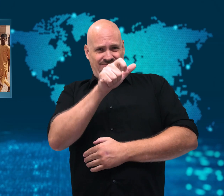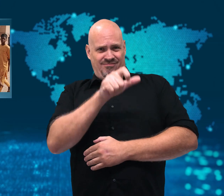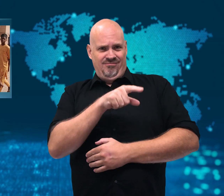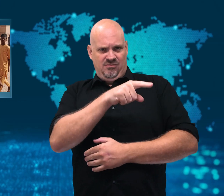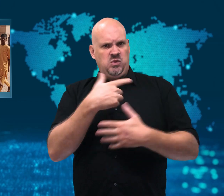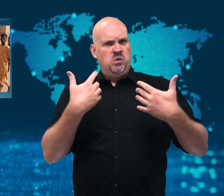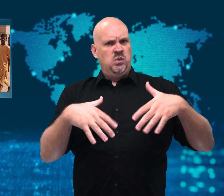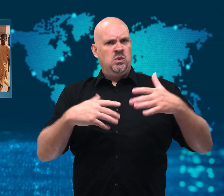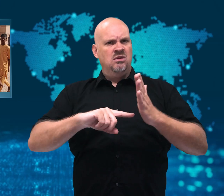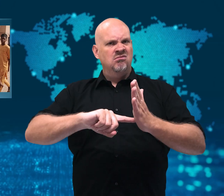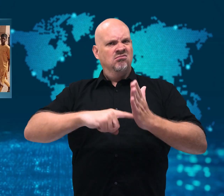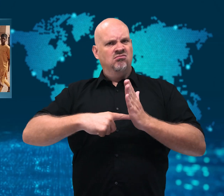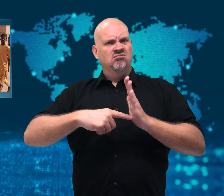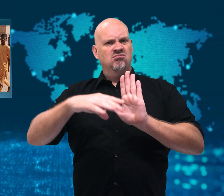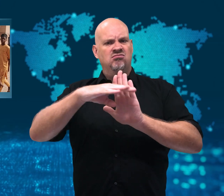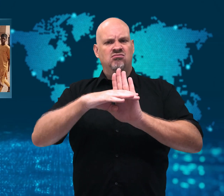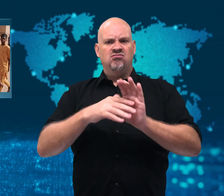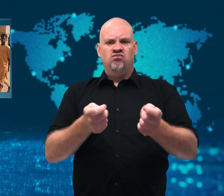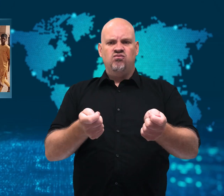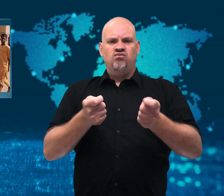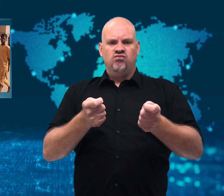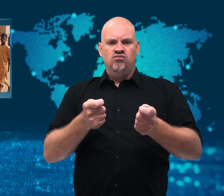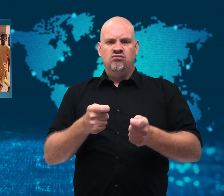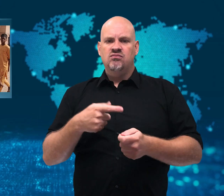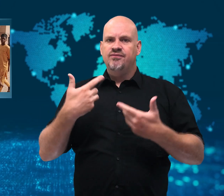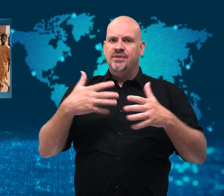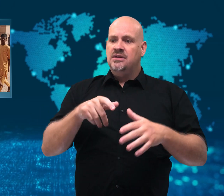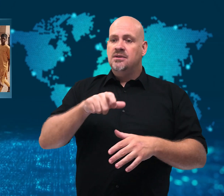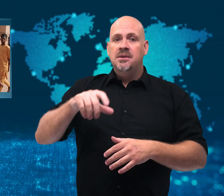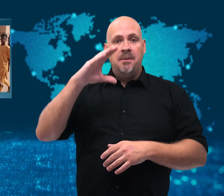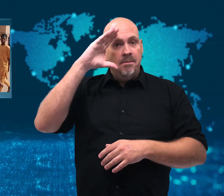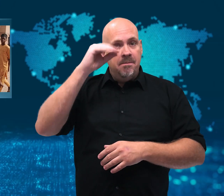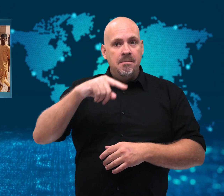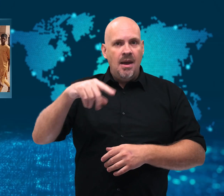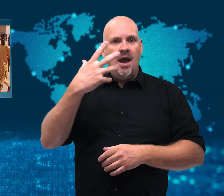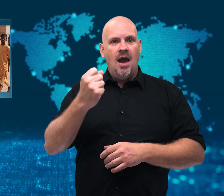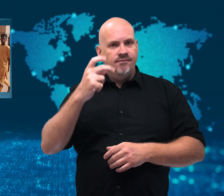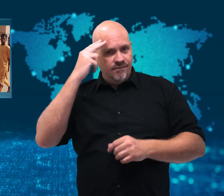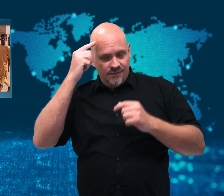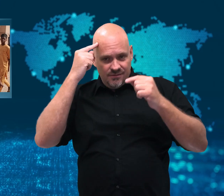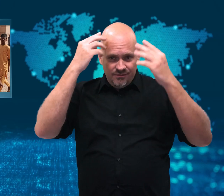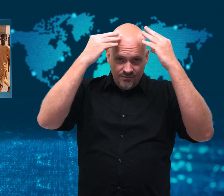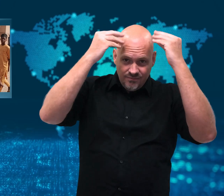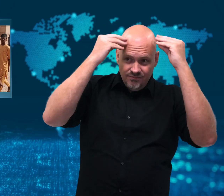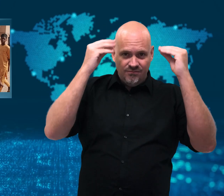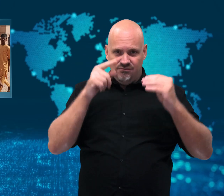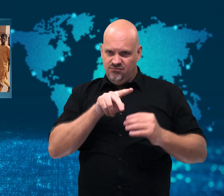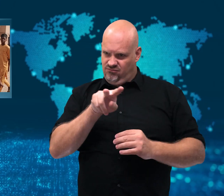the Chief has shaved young men with what he considered